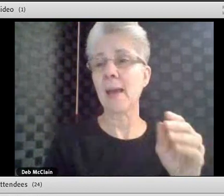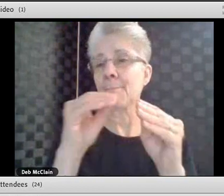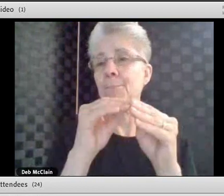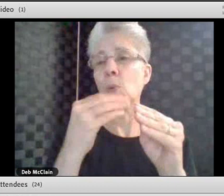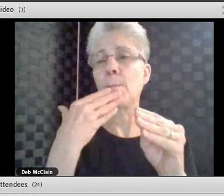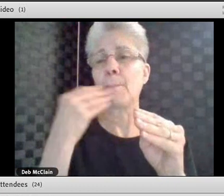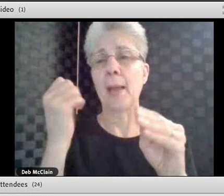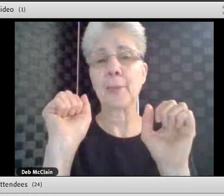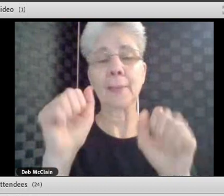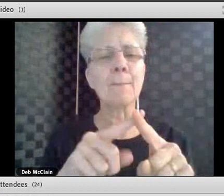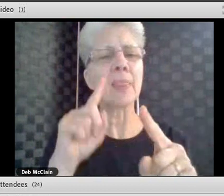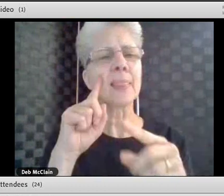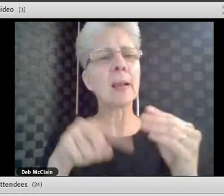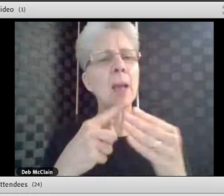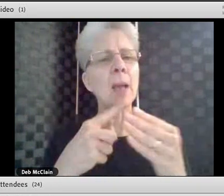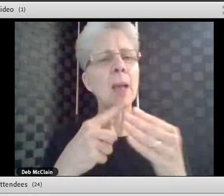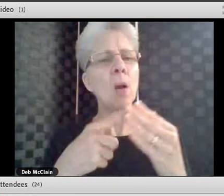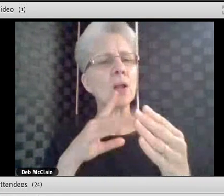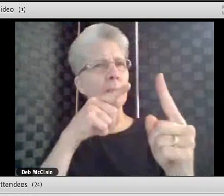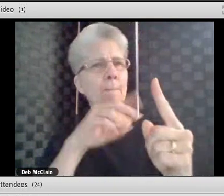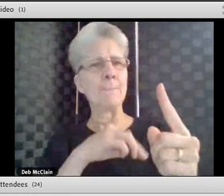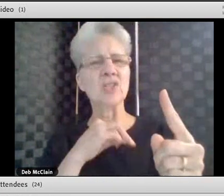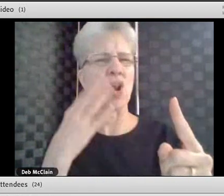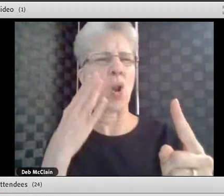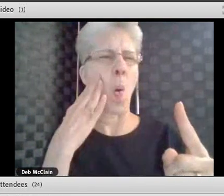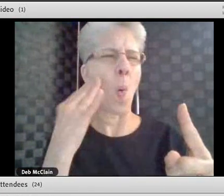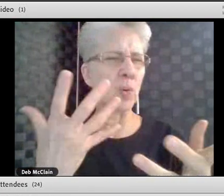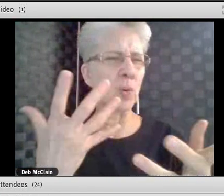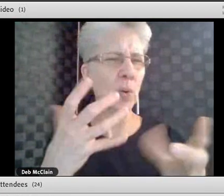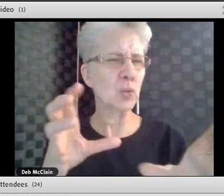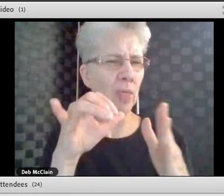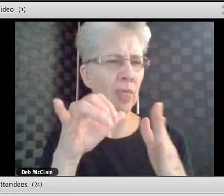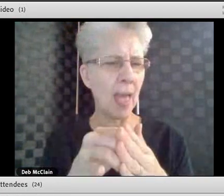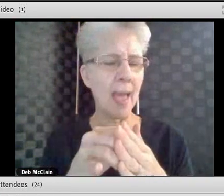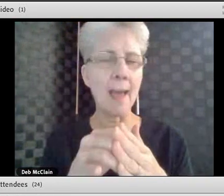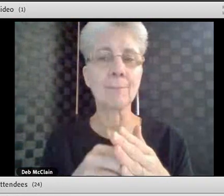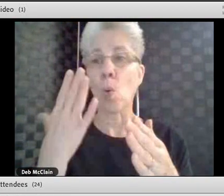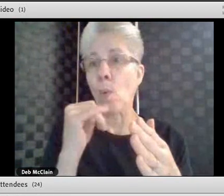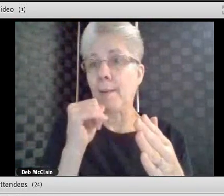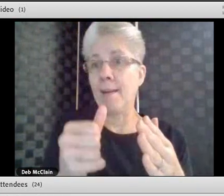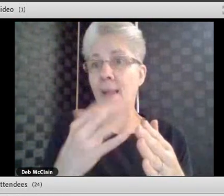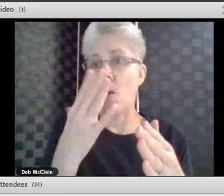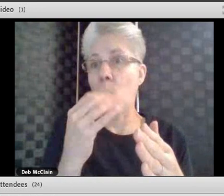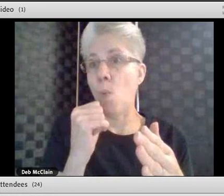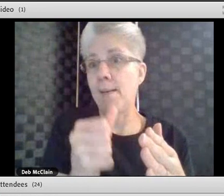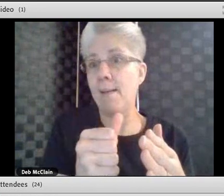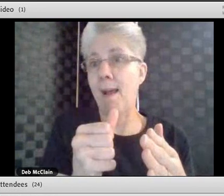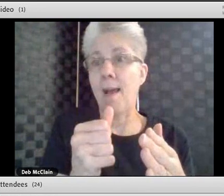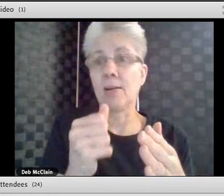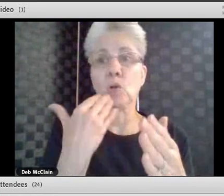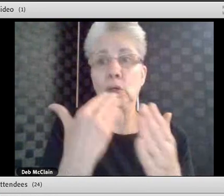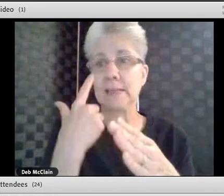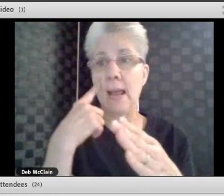So you guys could take that and make it much better, I know, but think about what your mission is. What's your why? Why do you want to do this or why not?